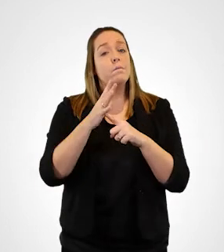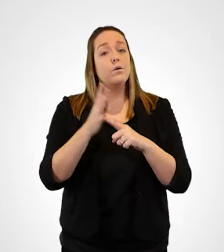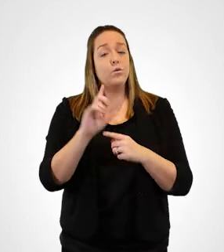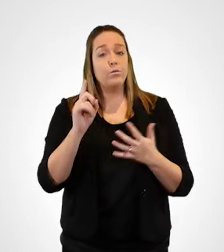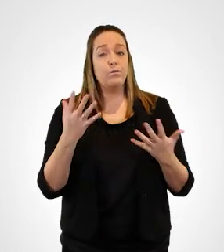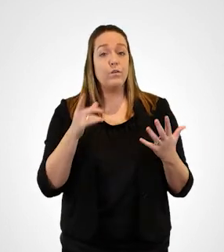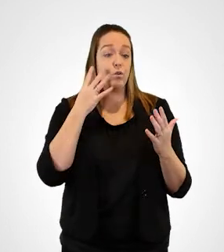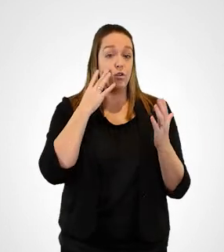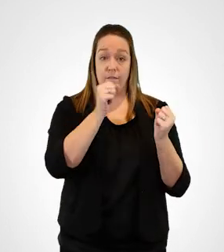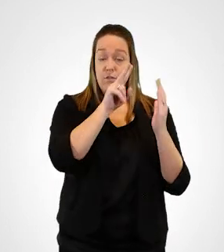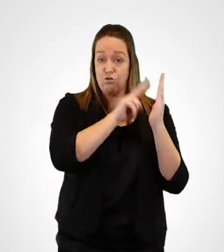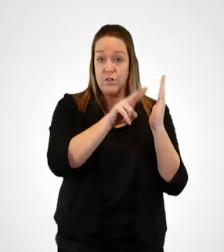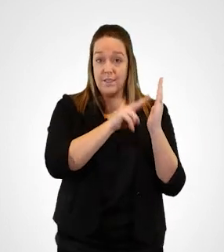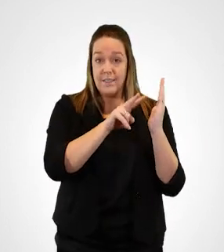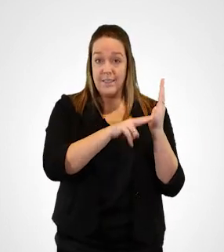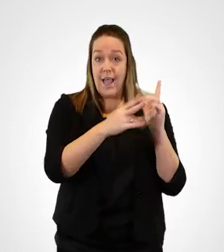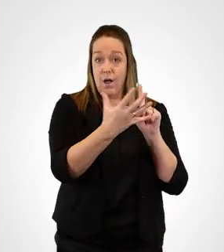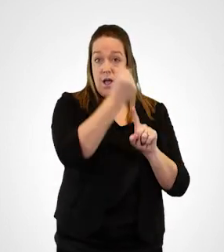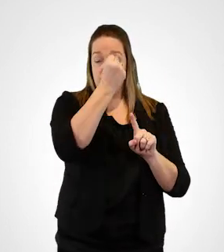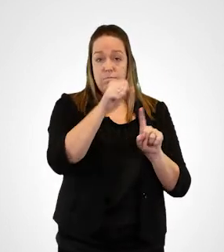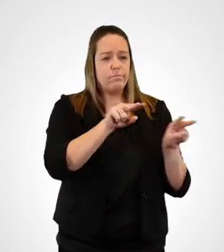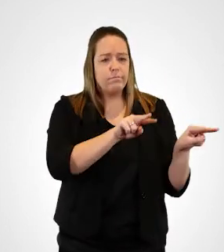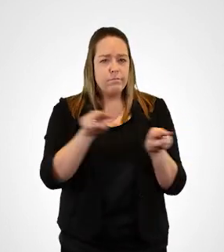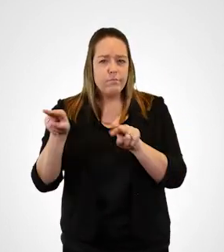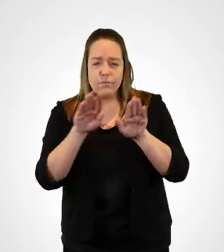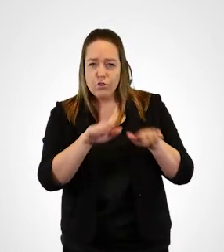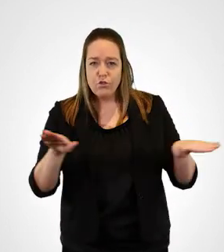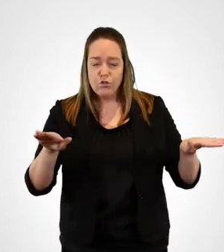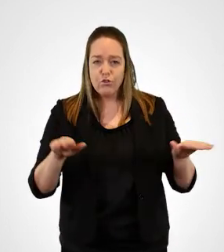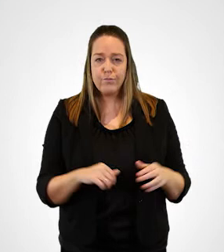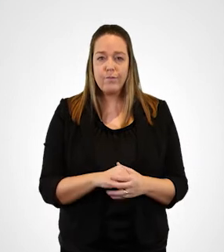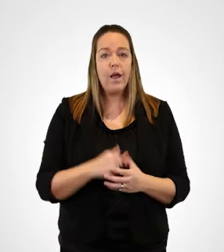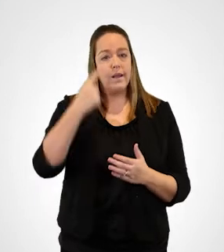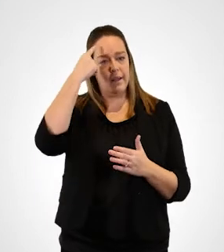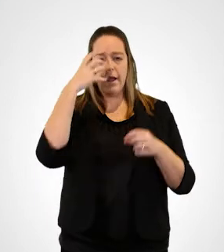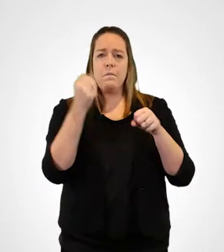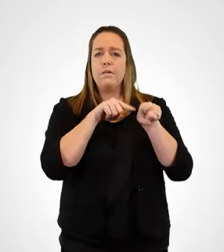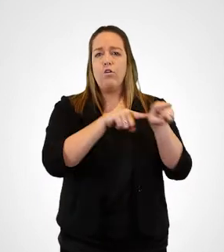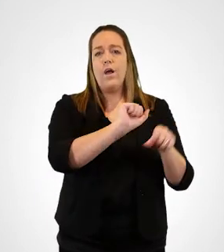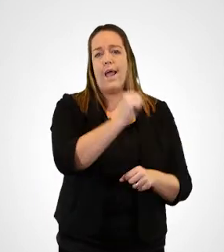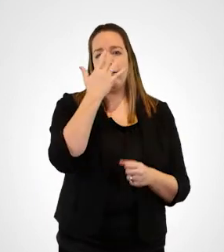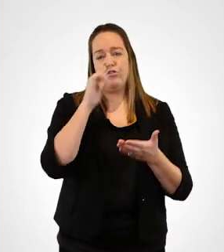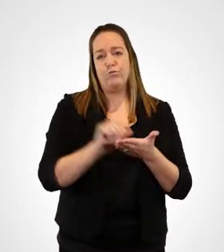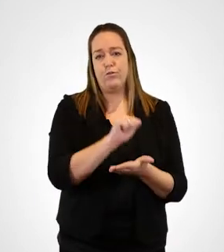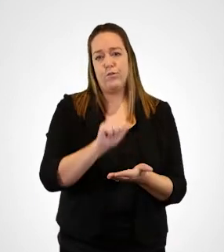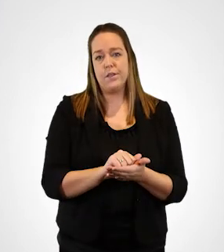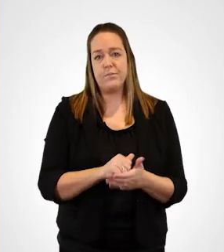is that when we're looking at reading outcomes, we look at the children where we might expect reading outcomes to be age appropriate.